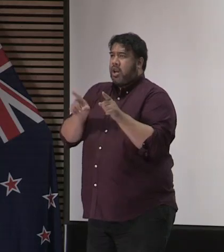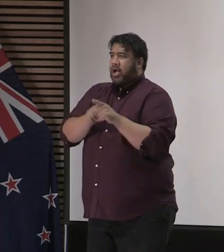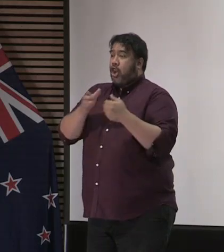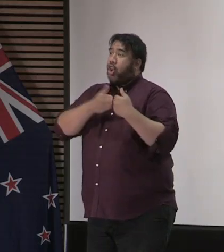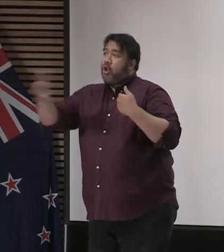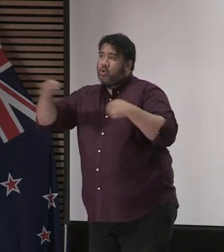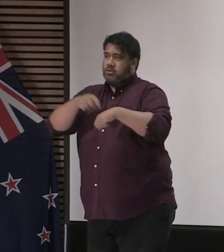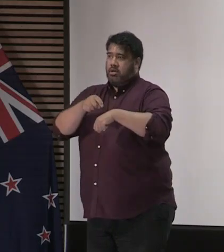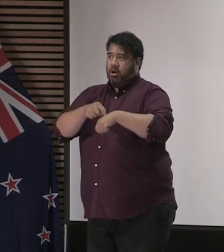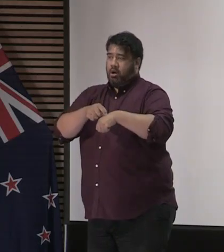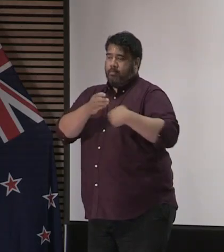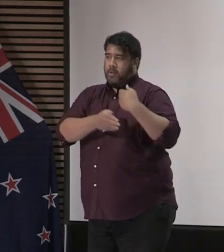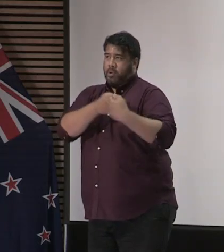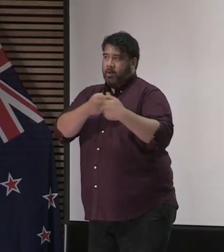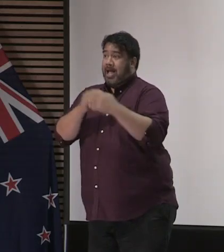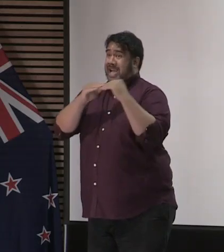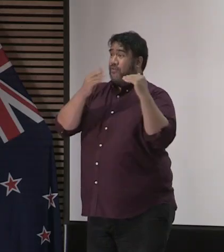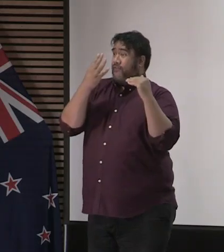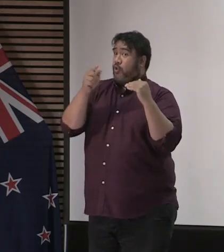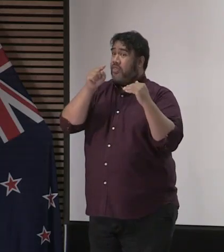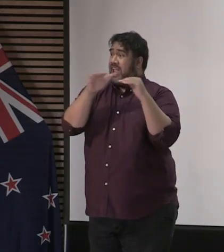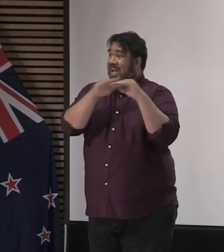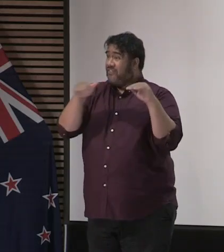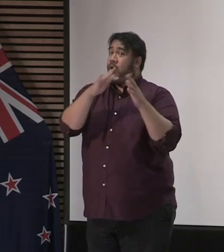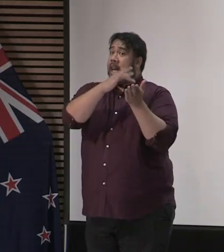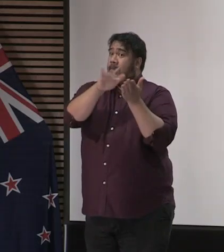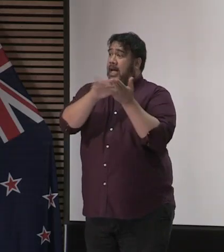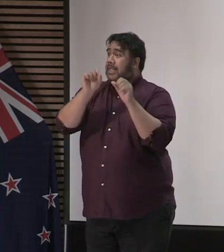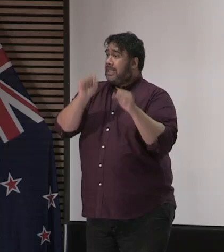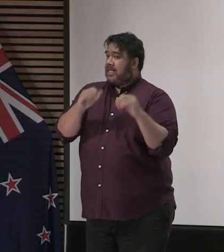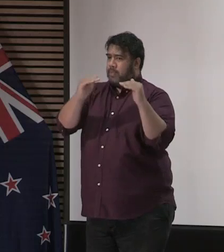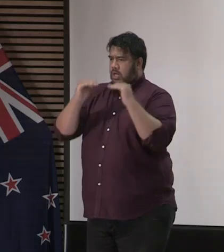elimination, as I say, is not